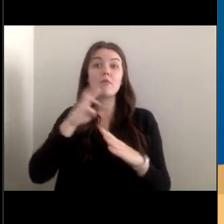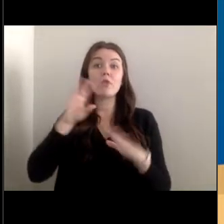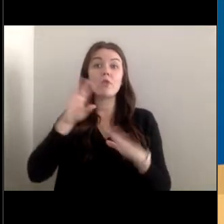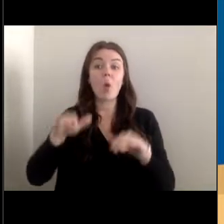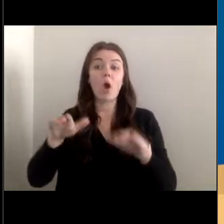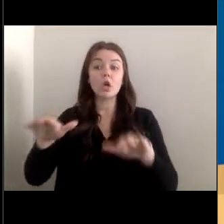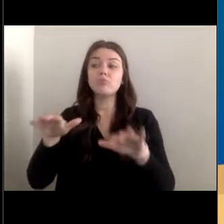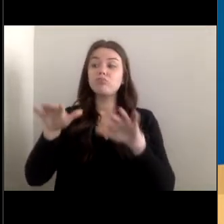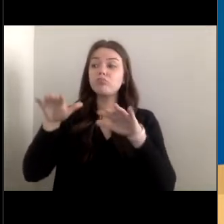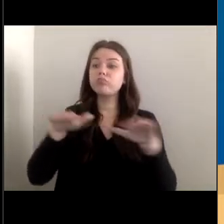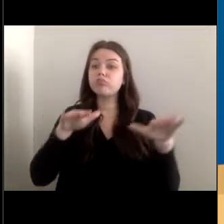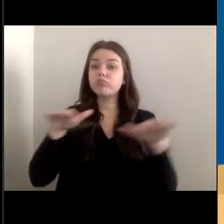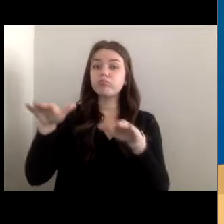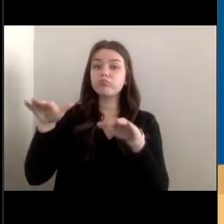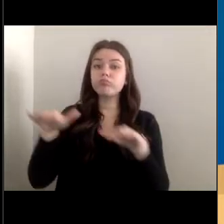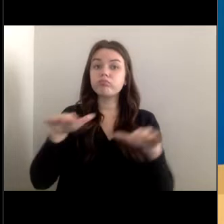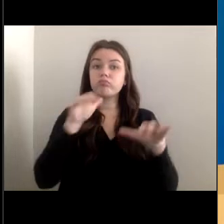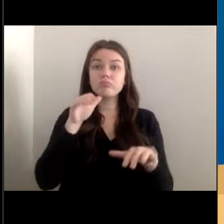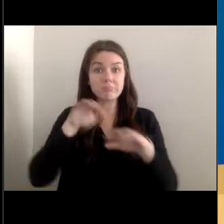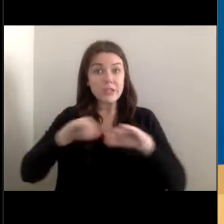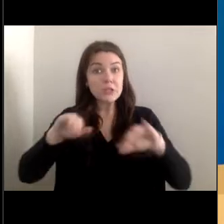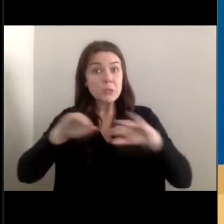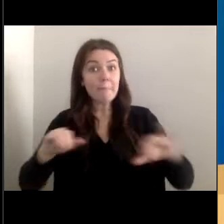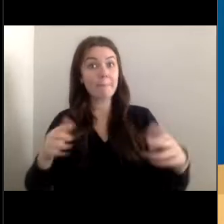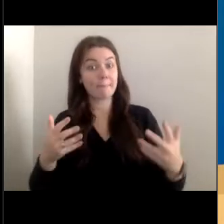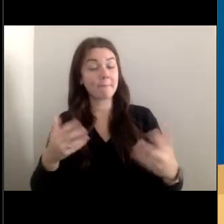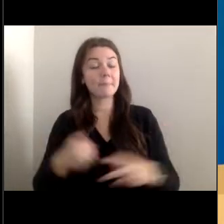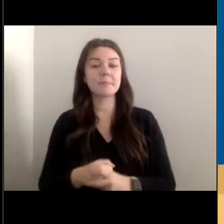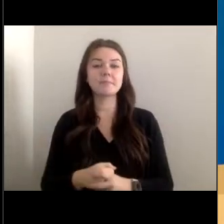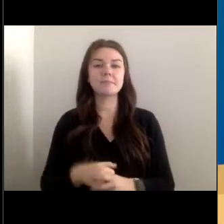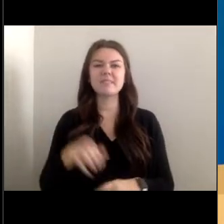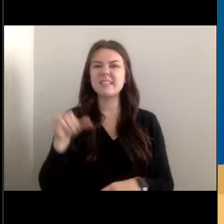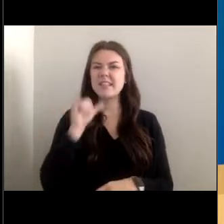So they're not really, like we think of them, that stay on the bottom of the ocean,